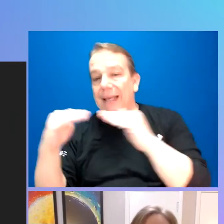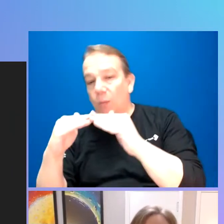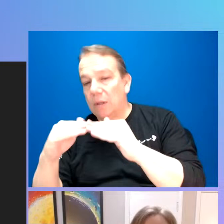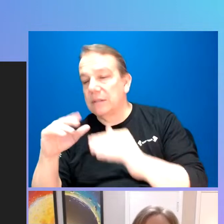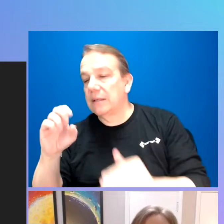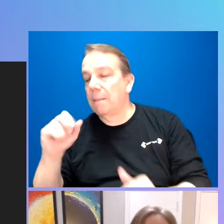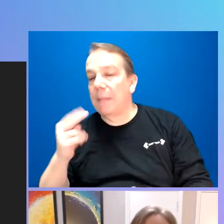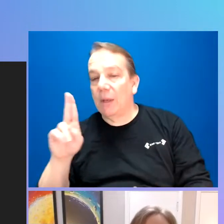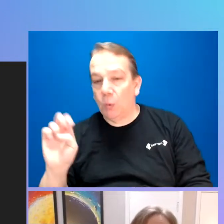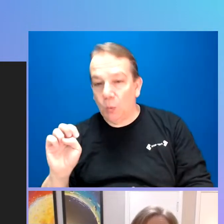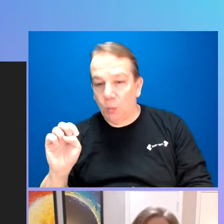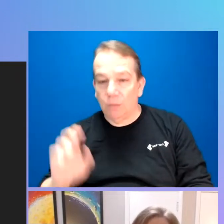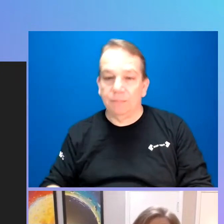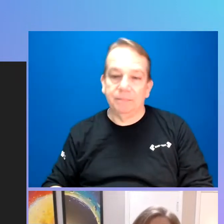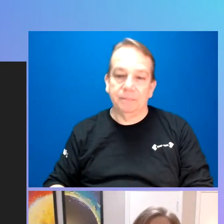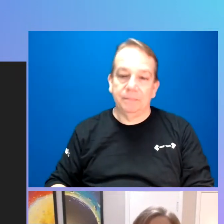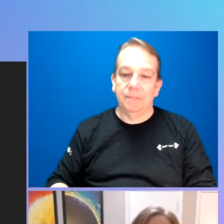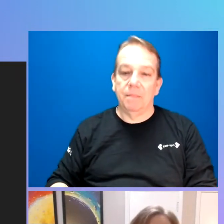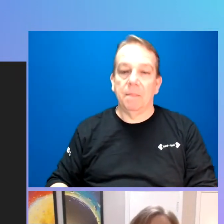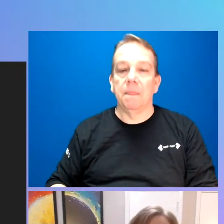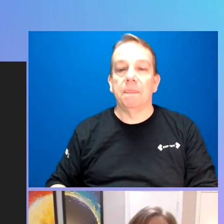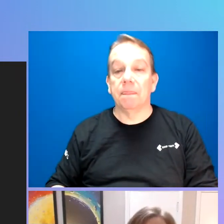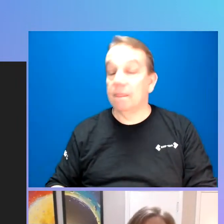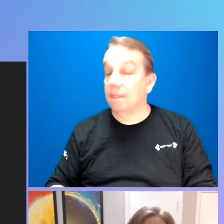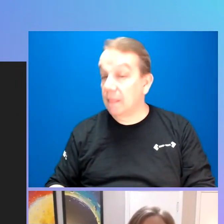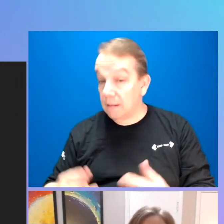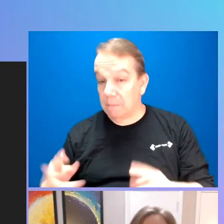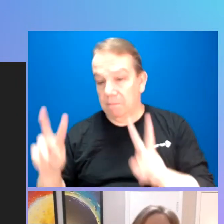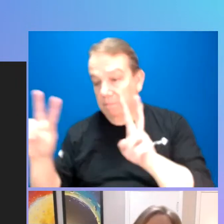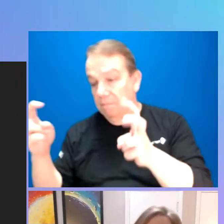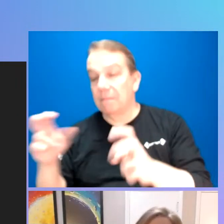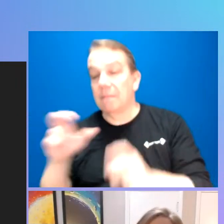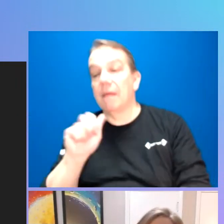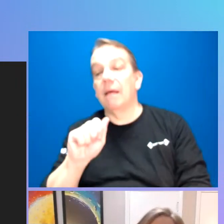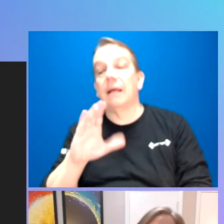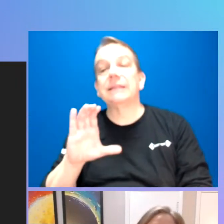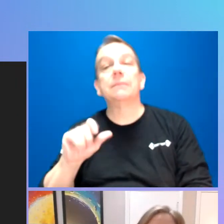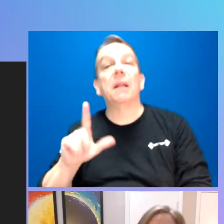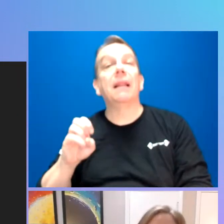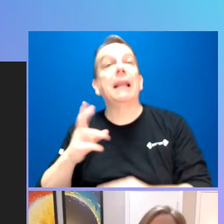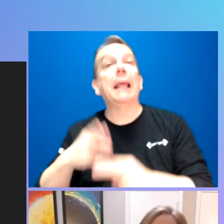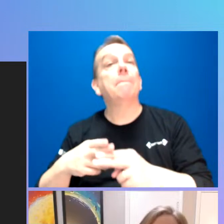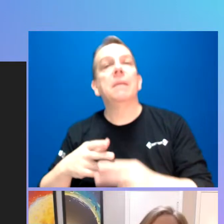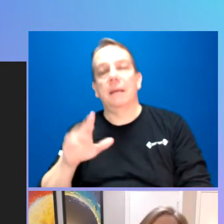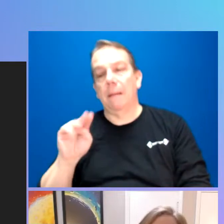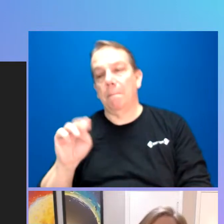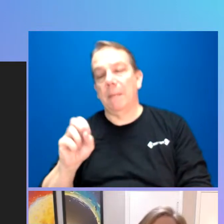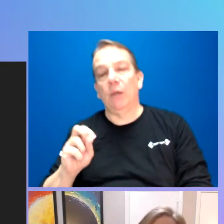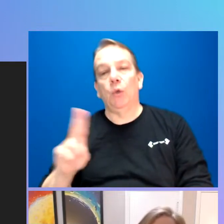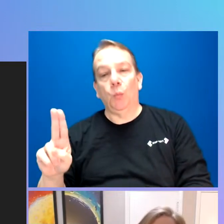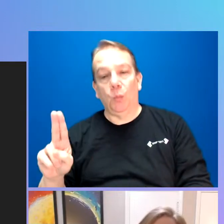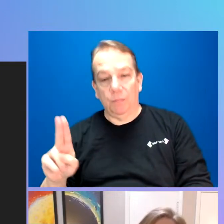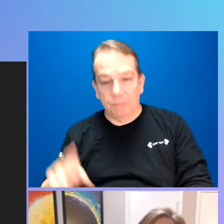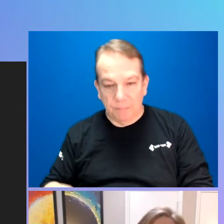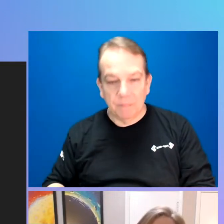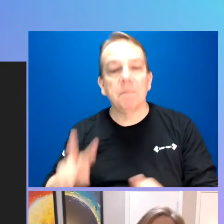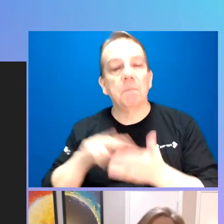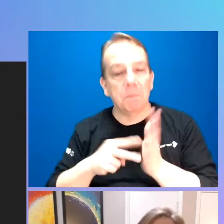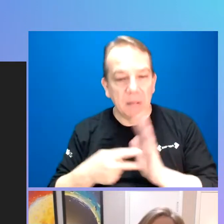this element the accessible name is menu. When a screen reader encounters this button, it will